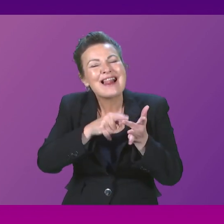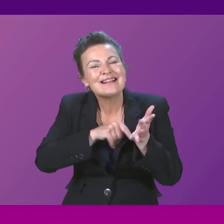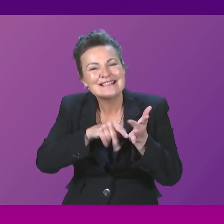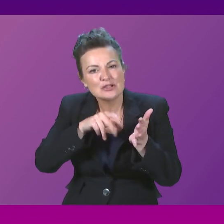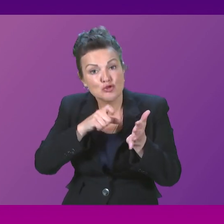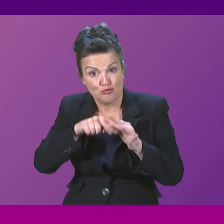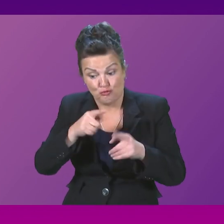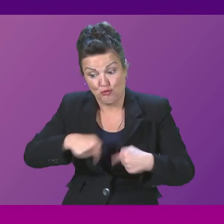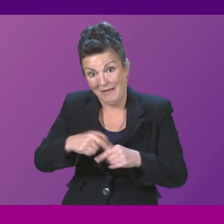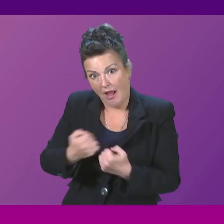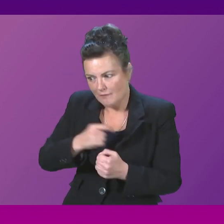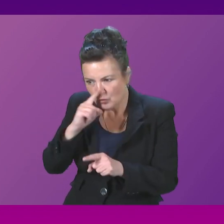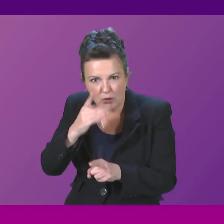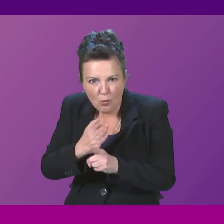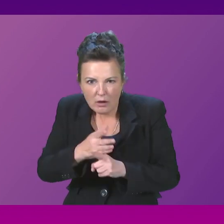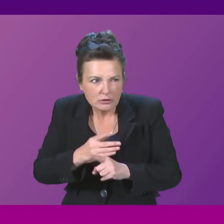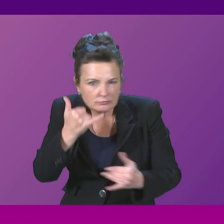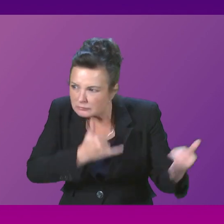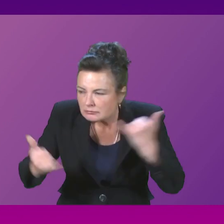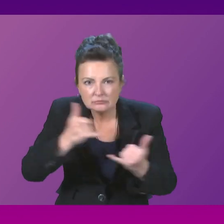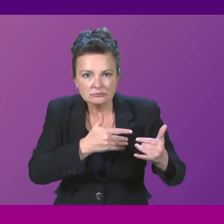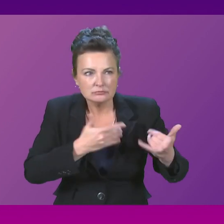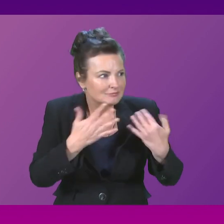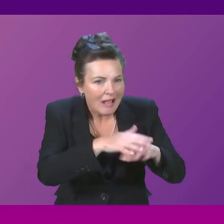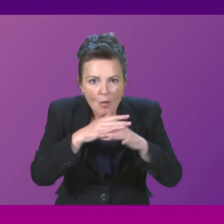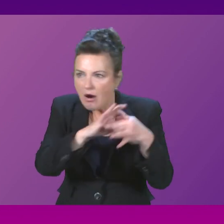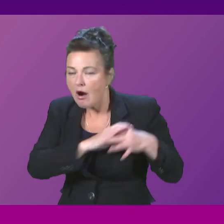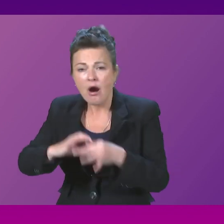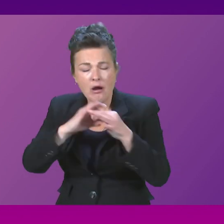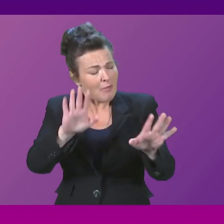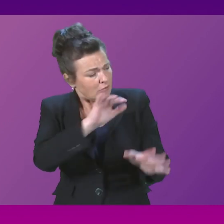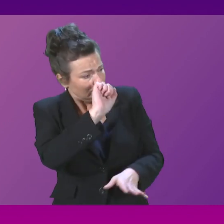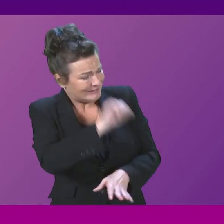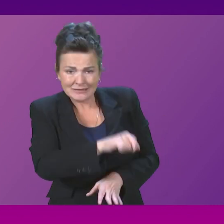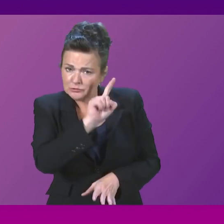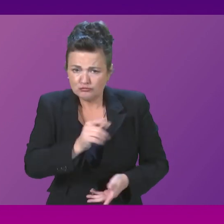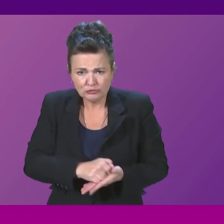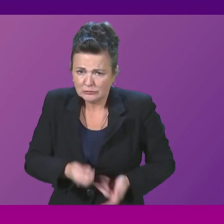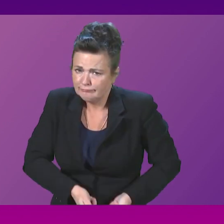The points about wider resilience are legitimate and important, and I give a commitment that